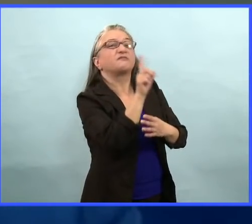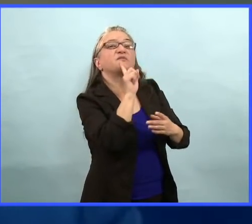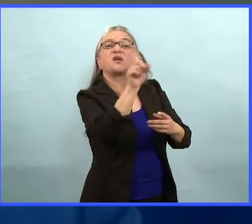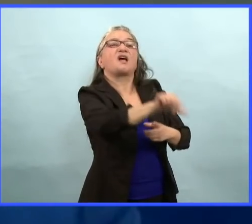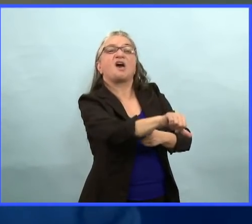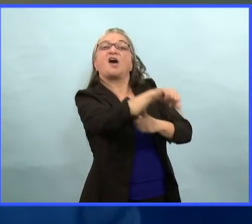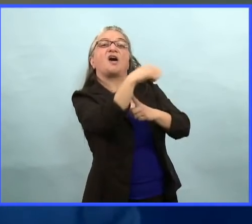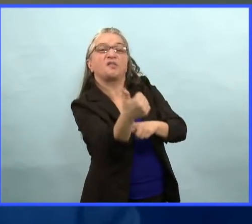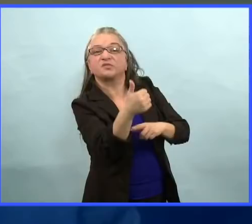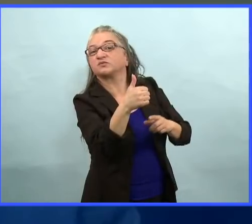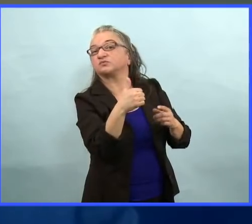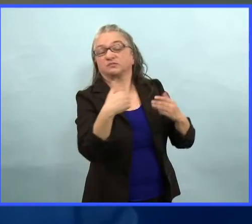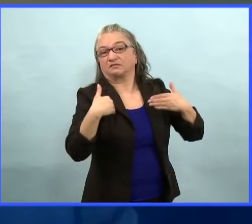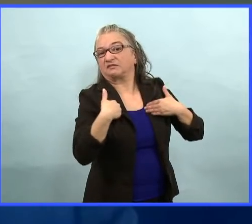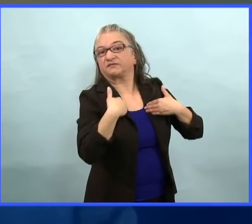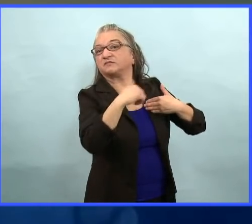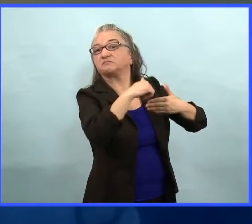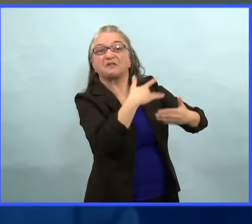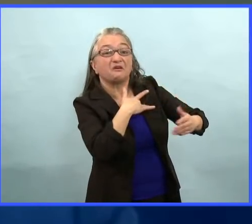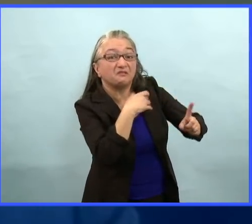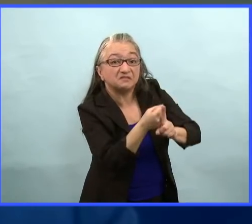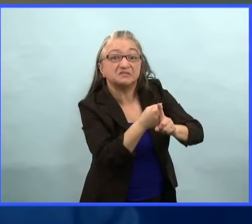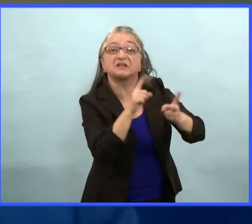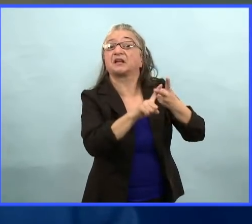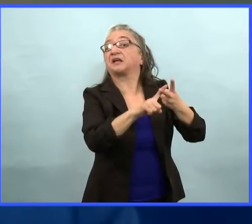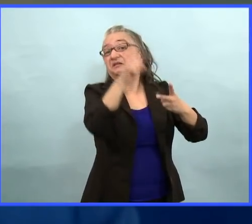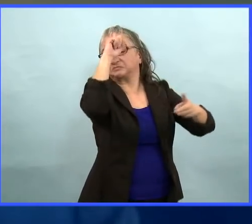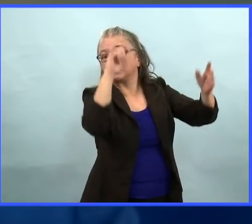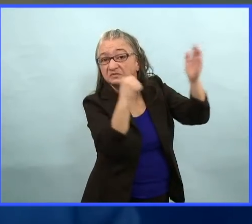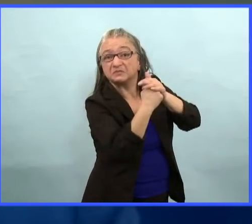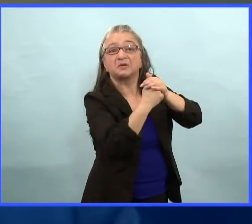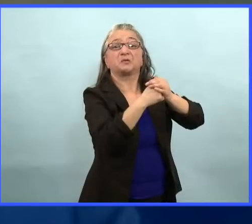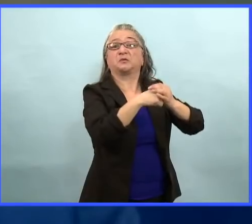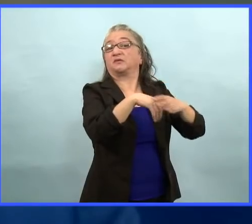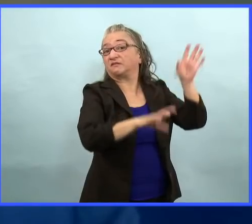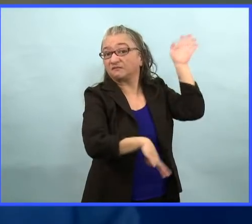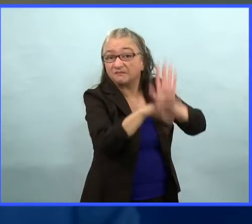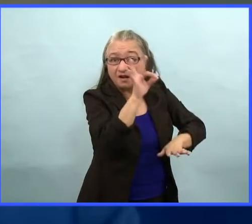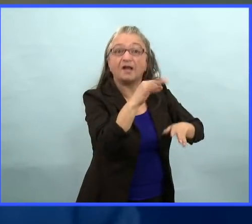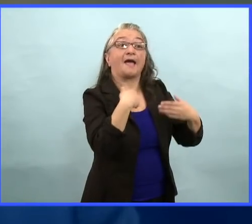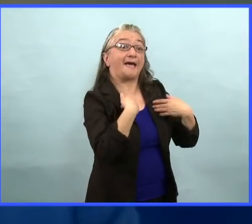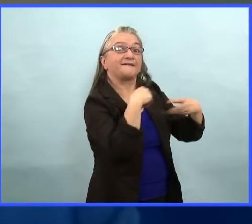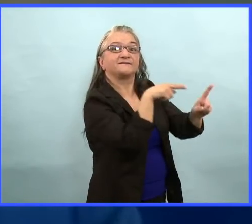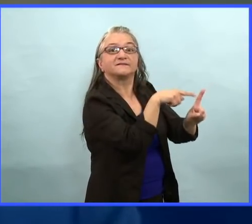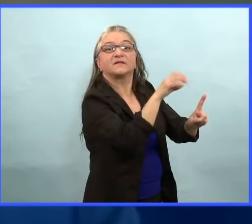these numbers have shifted over the past few weeks as the dominant strain has moved primarily from